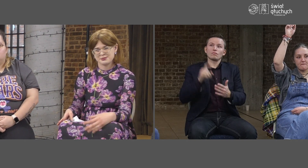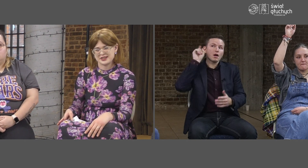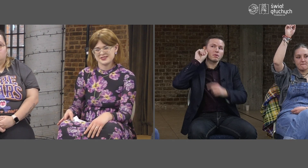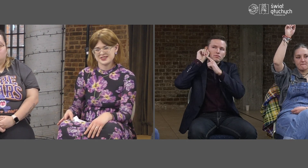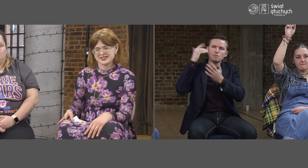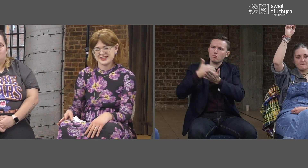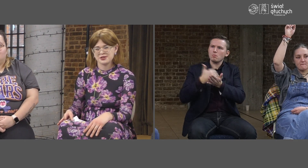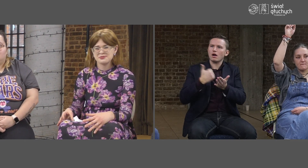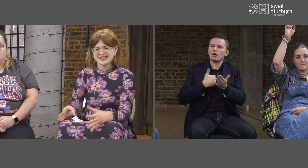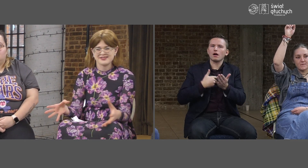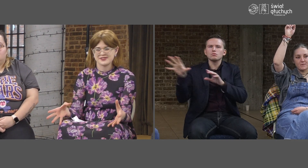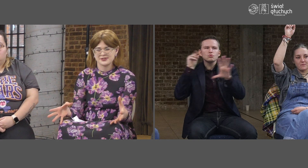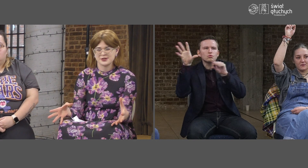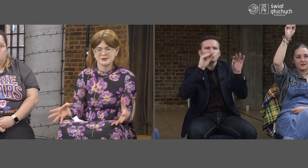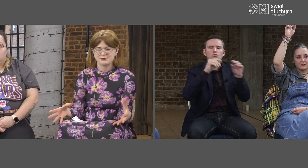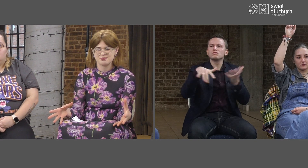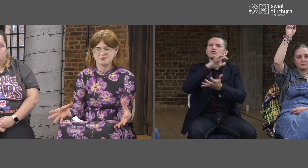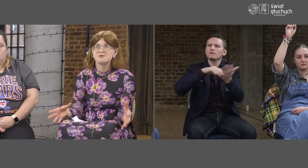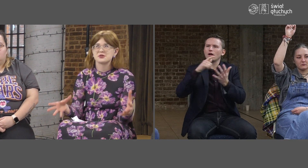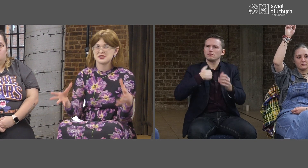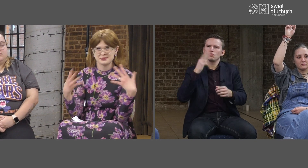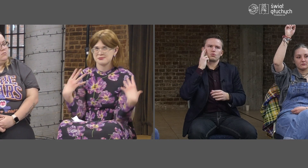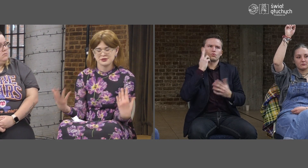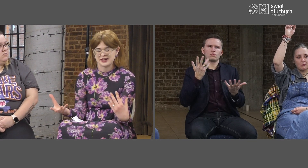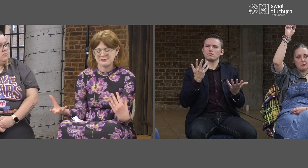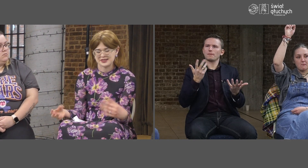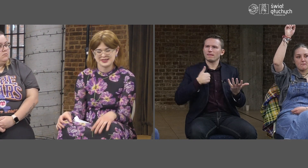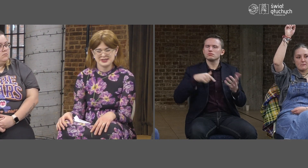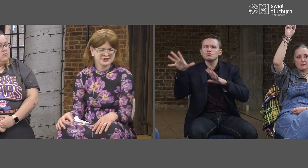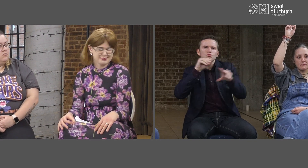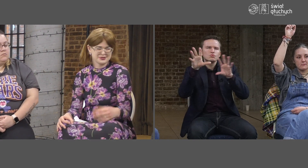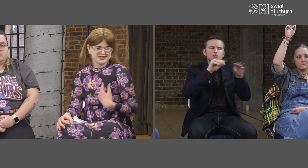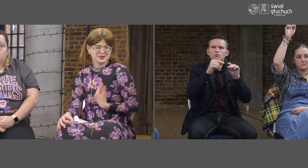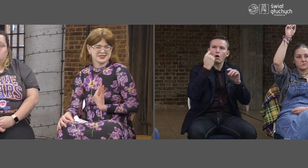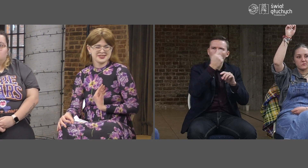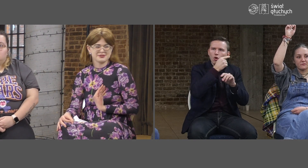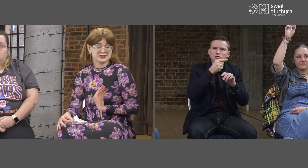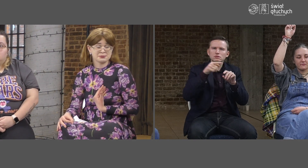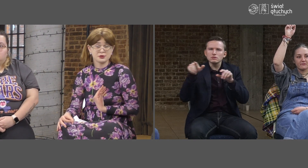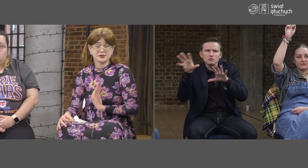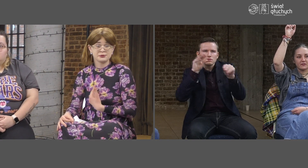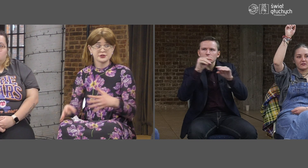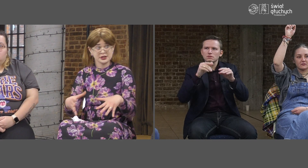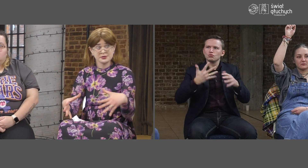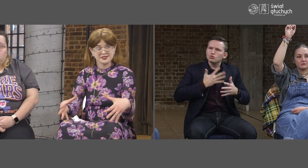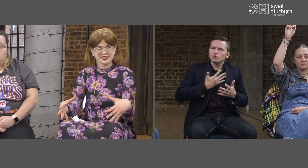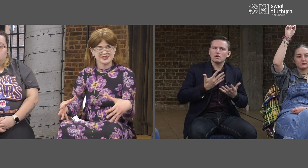It allows me to perceive it through different senses. Why should I be ashamed of it? I should be celebrating it.